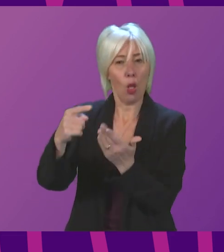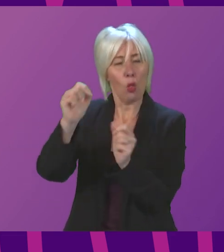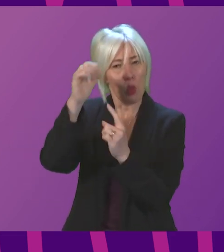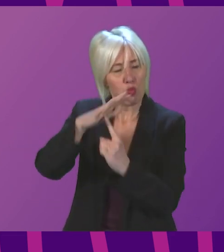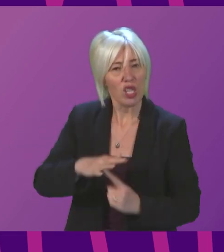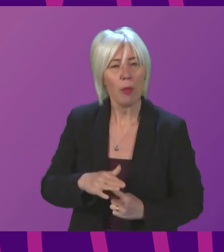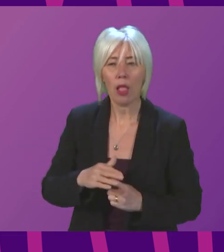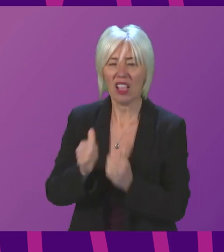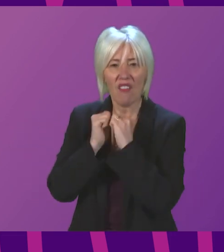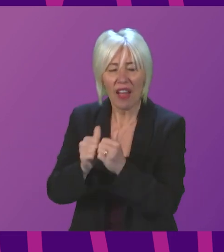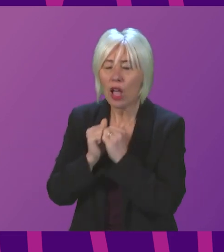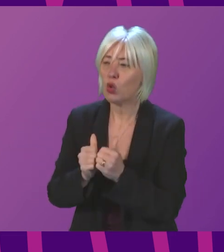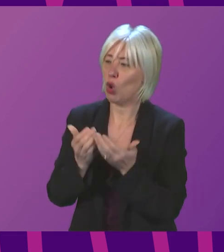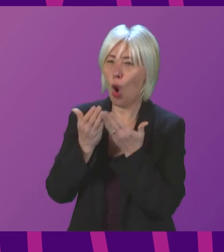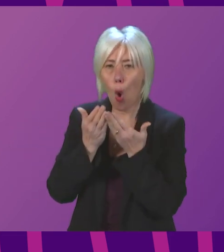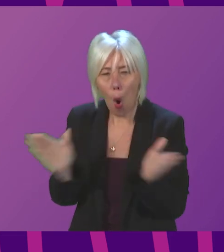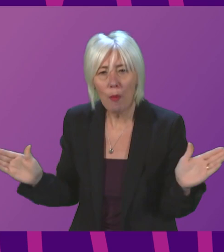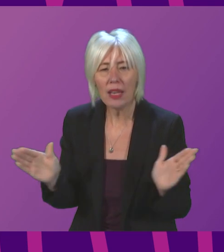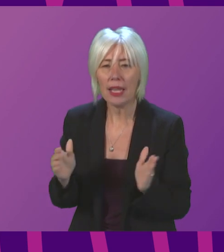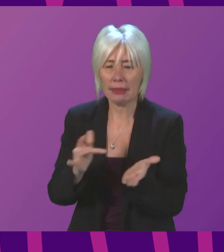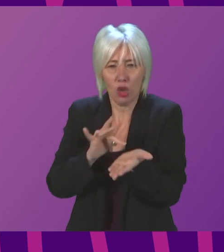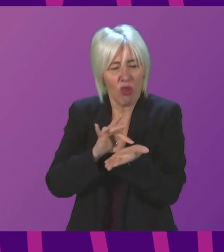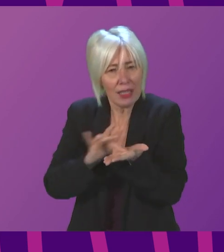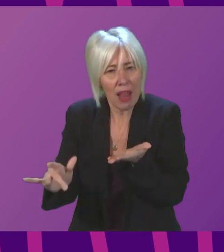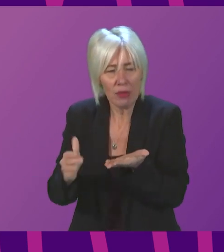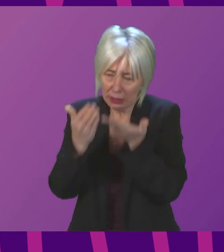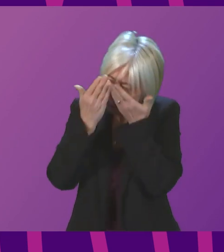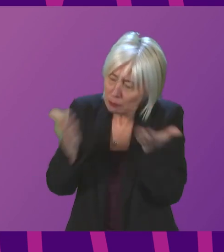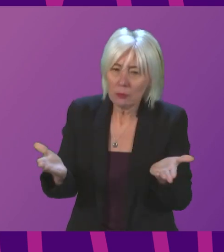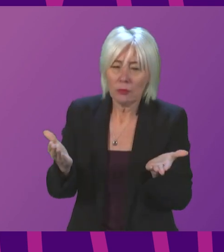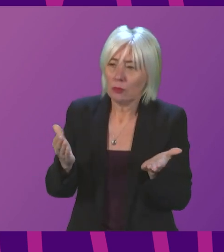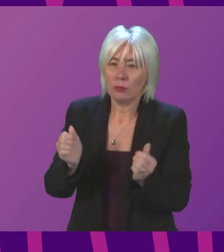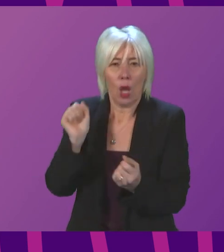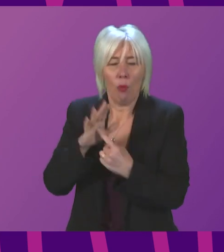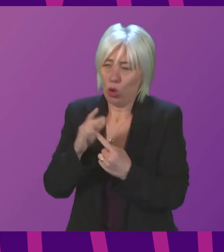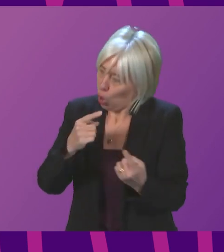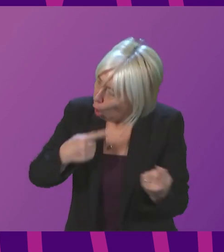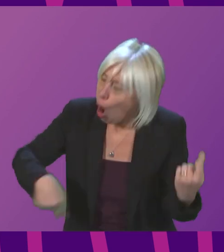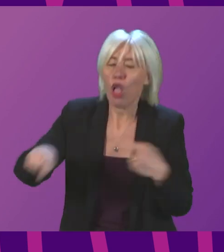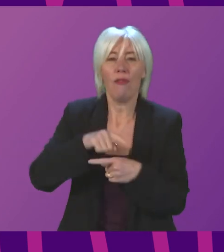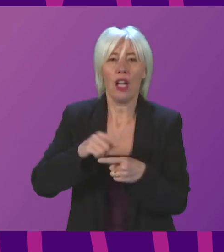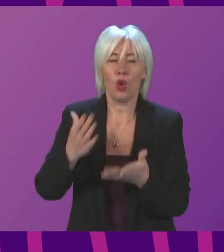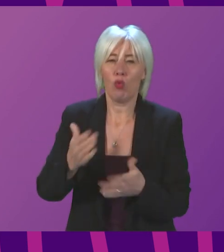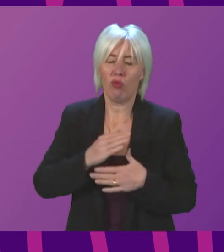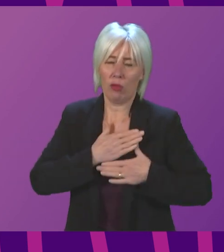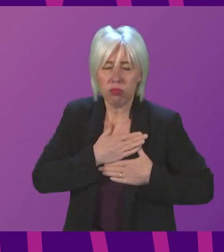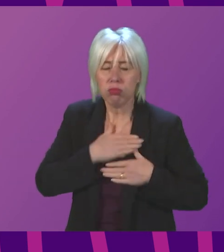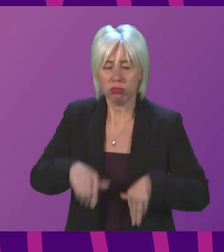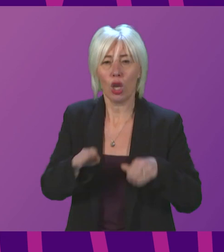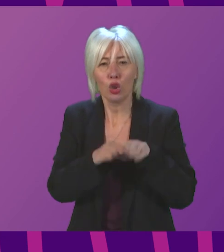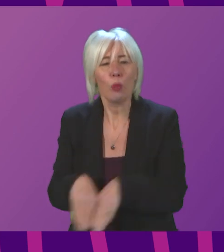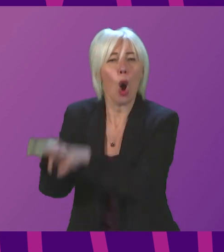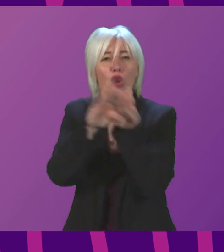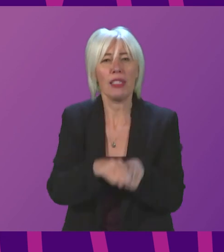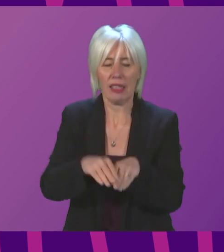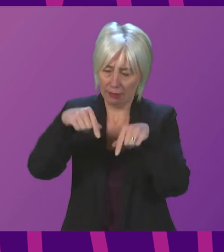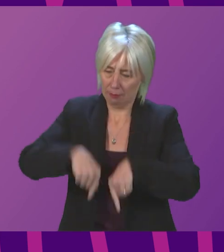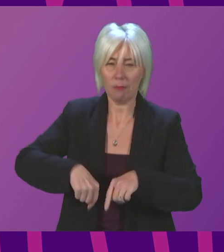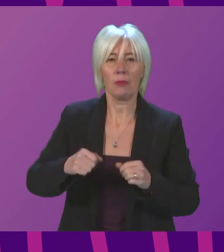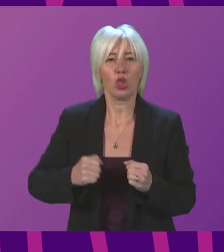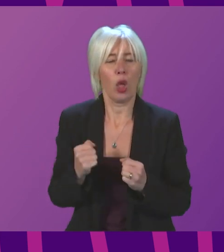openness, integrity and transparency matter to all of us who care about democracy in this